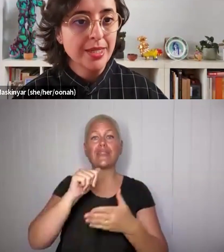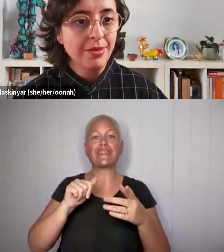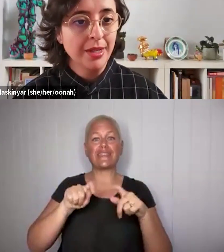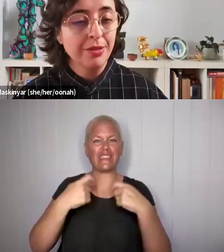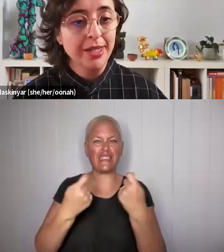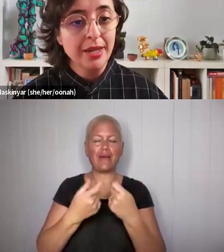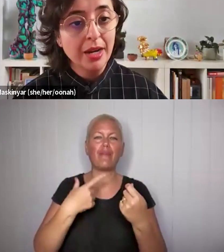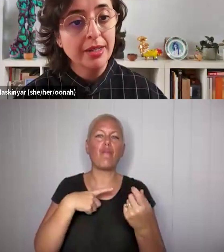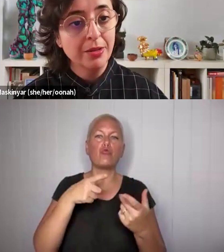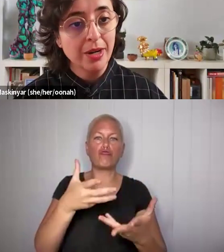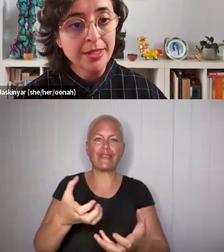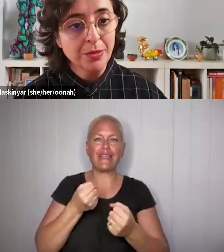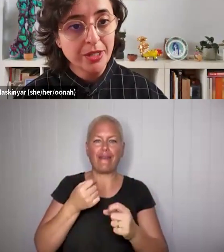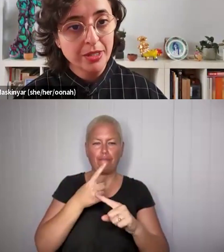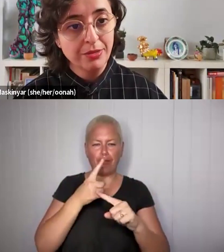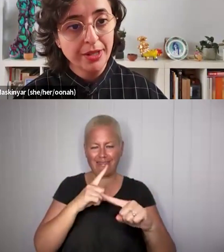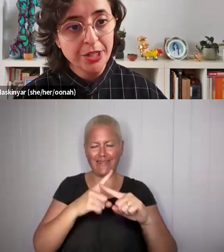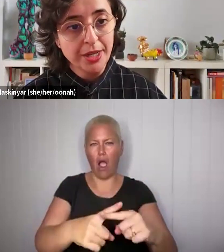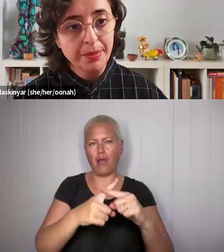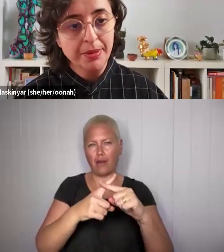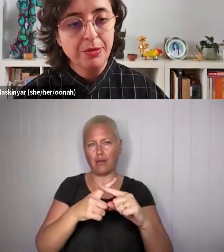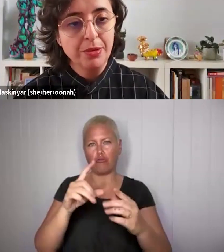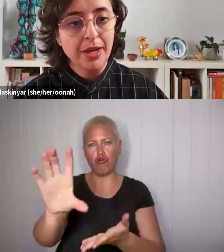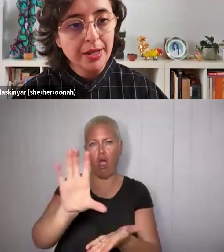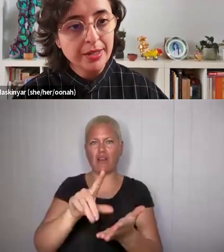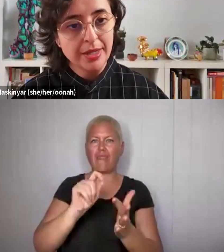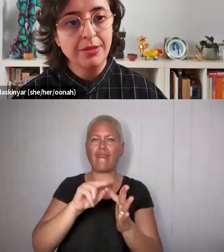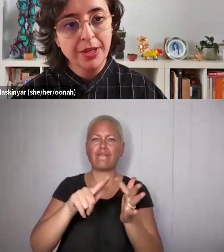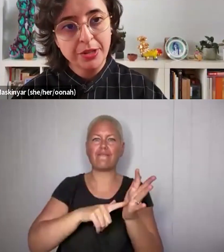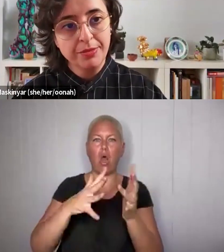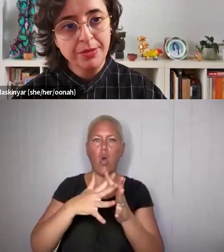are receiving a very targeted grant, which is the fellowship for the artist and the fellowship for